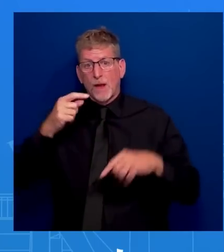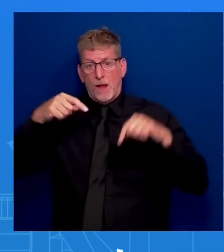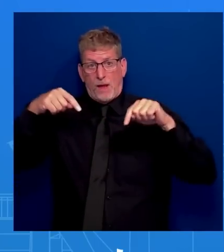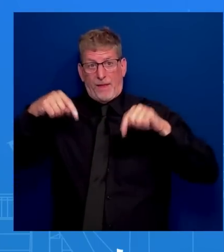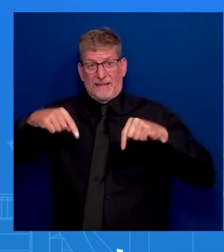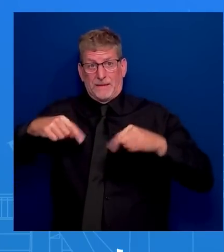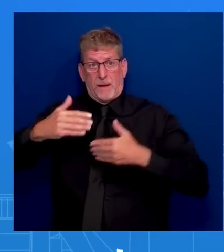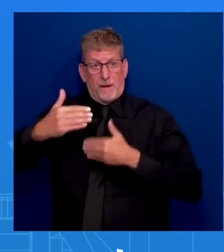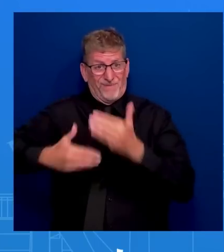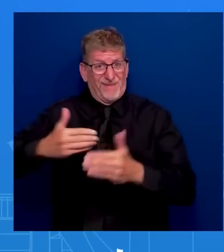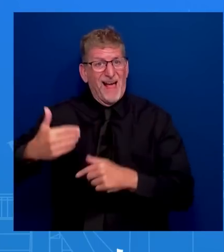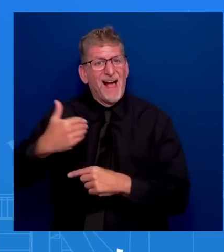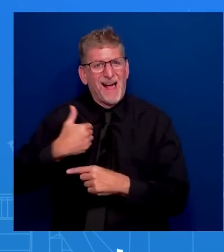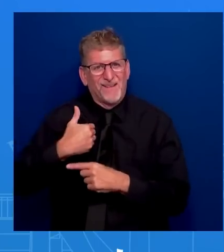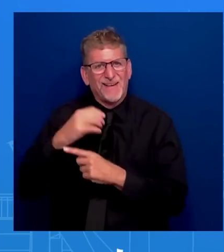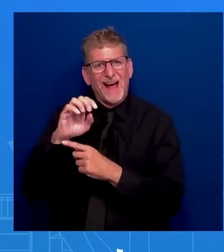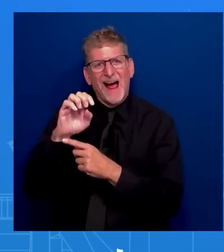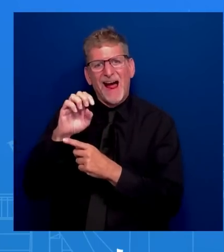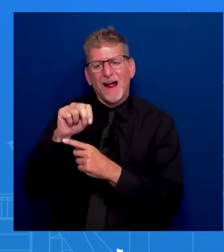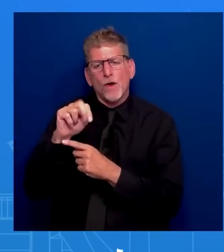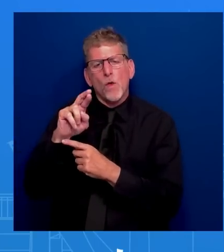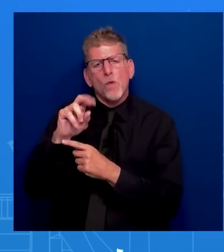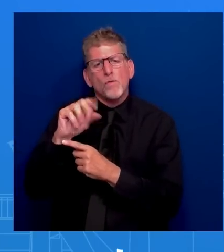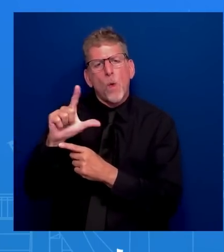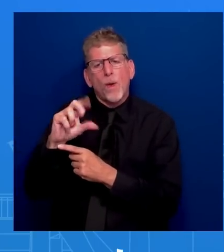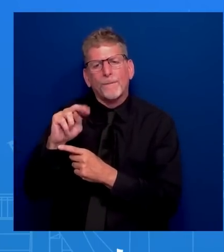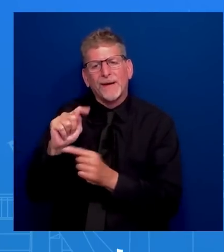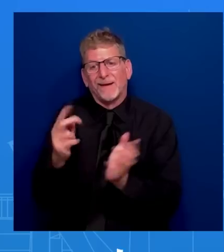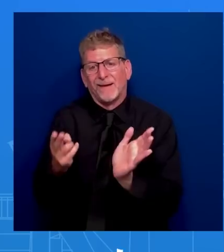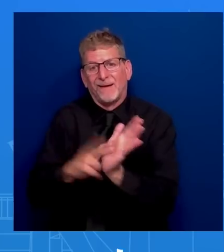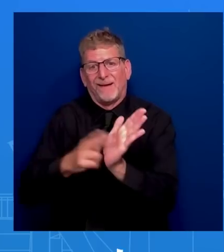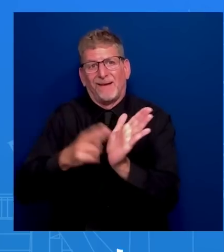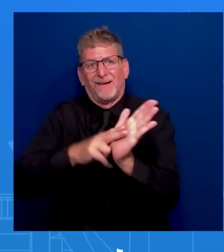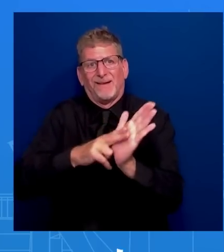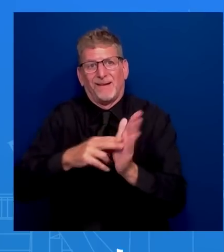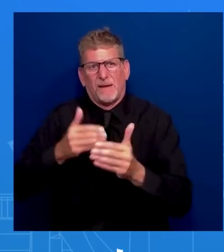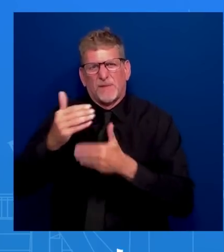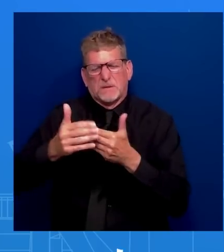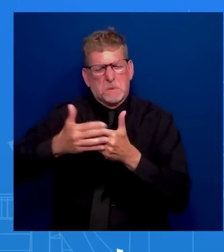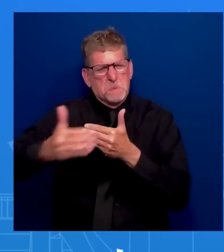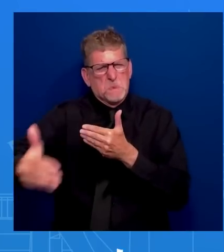I have nothing to share at this time on what that looks like. So we just are looking forward.